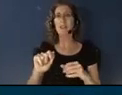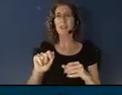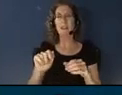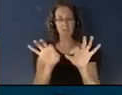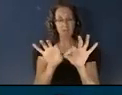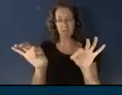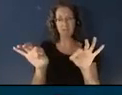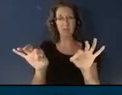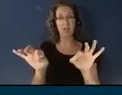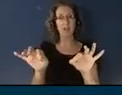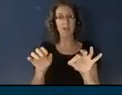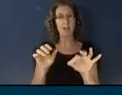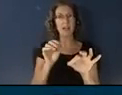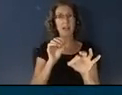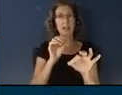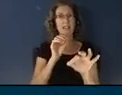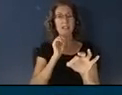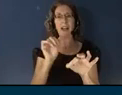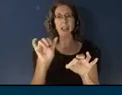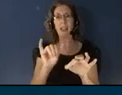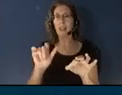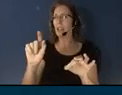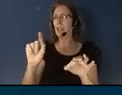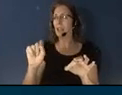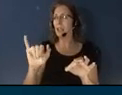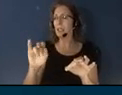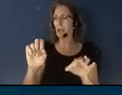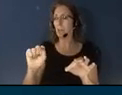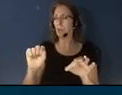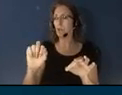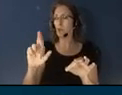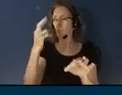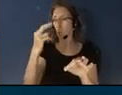Times Roman font. They don't have the little things that spread out at the end of each um